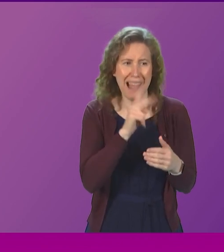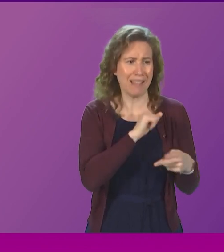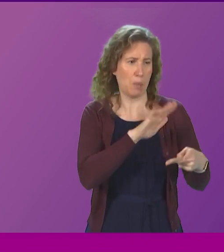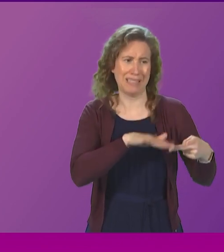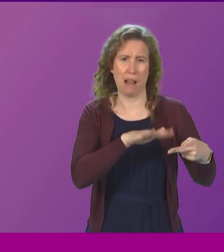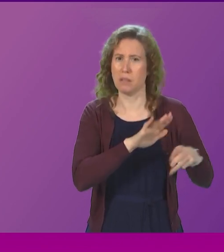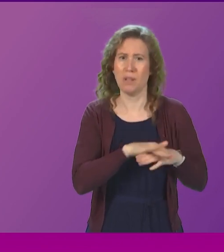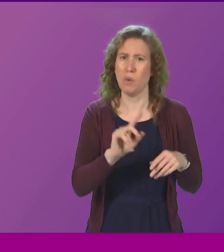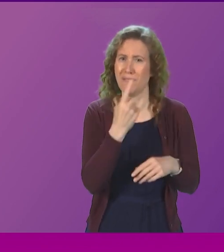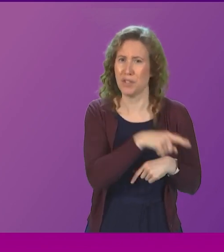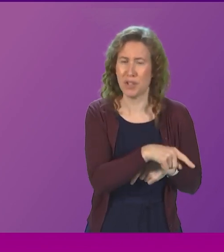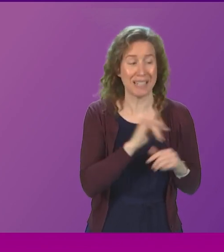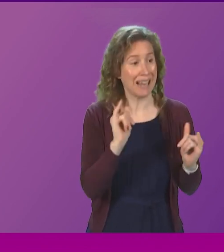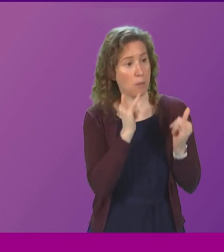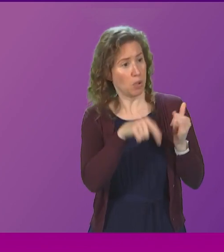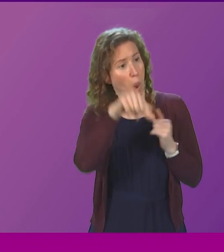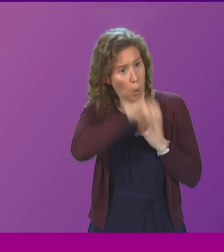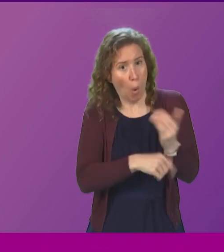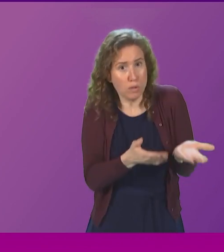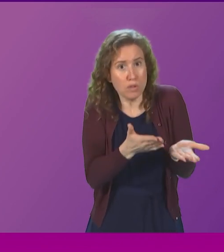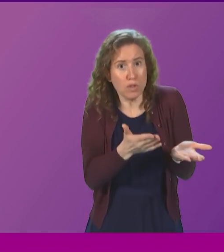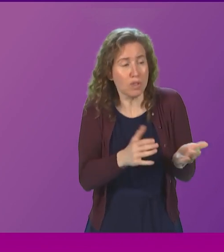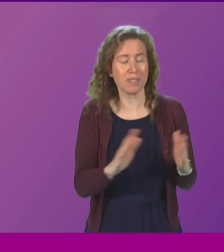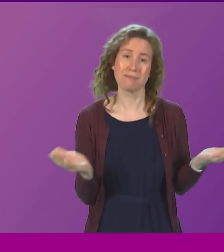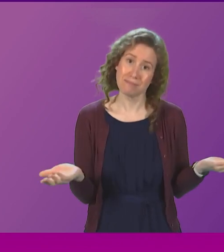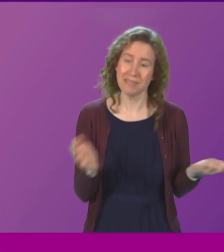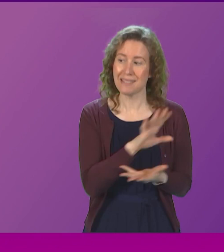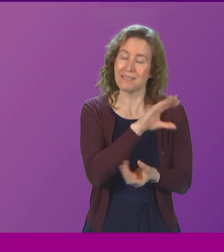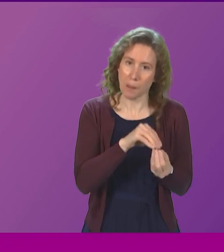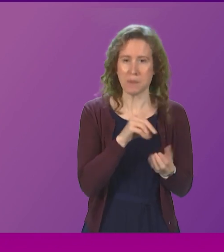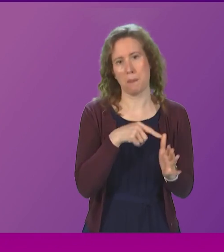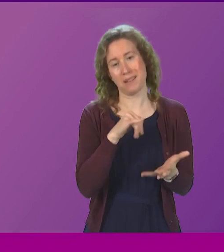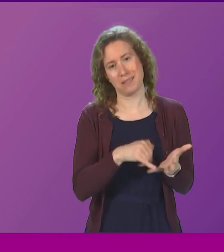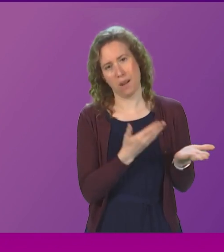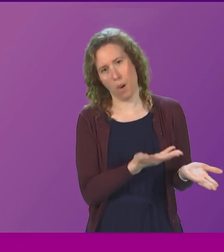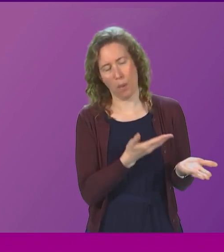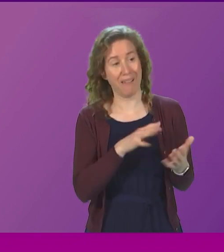place. He was celebrating being a loser.